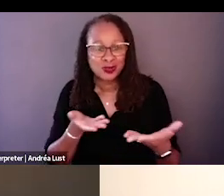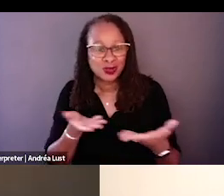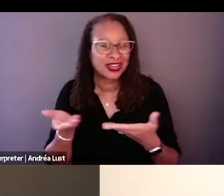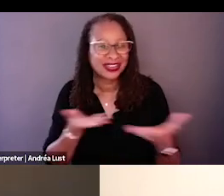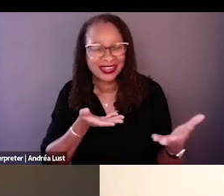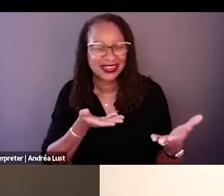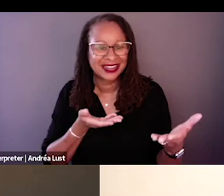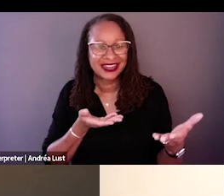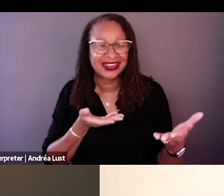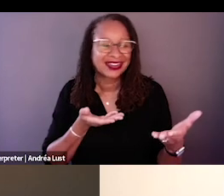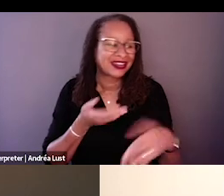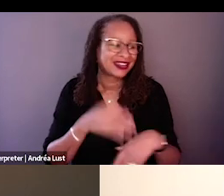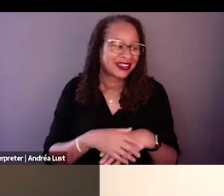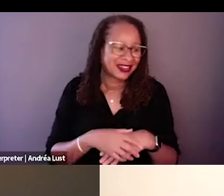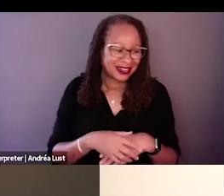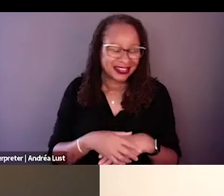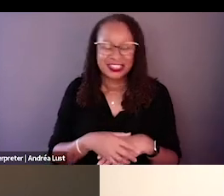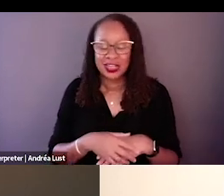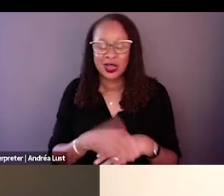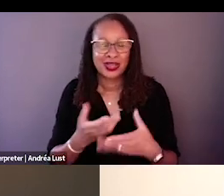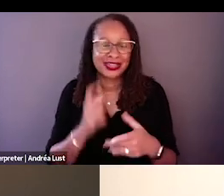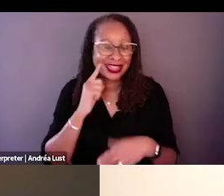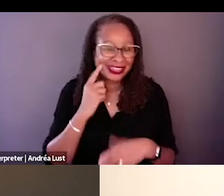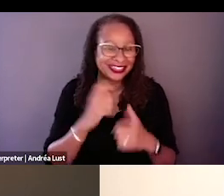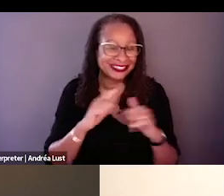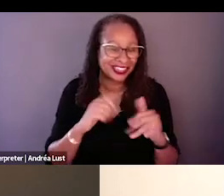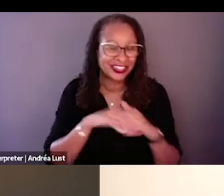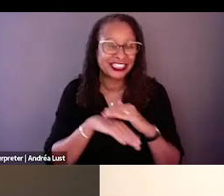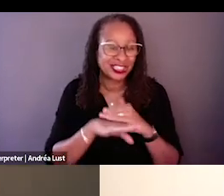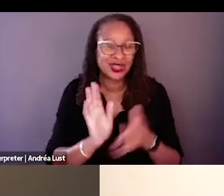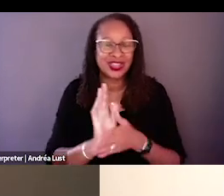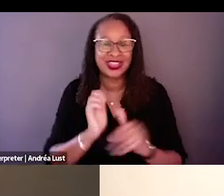That was installed at the same day.